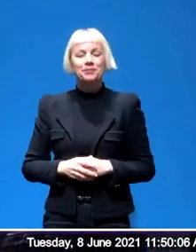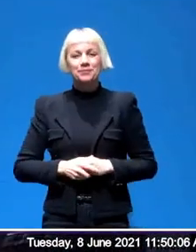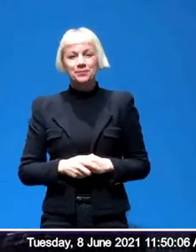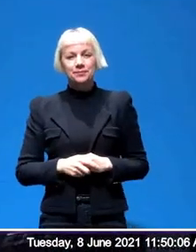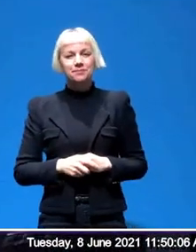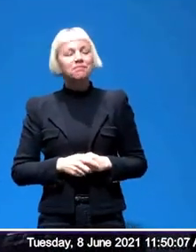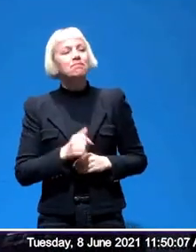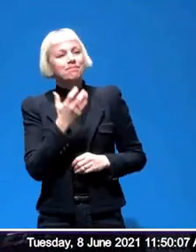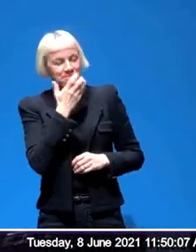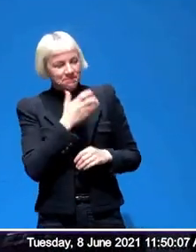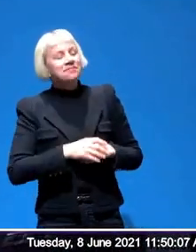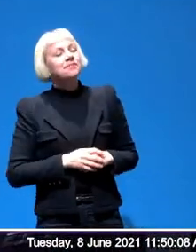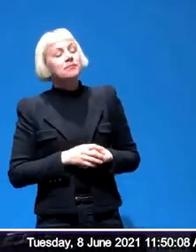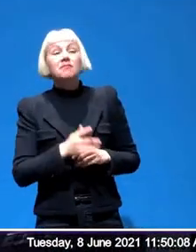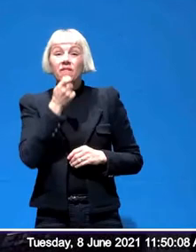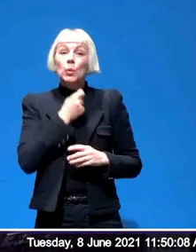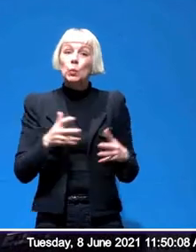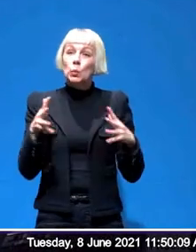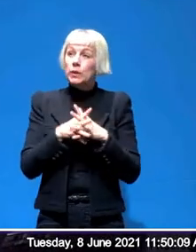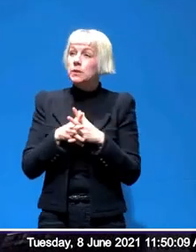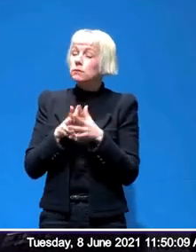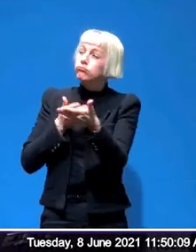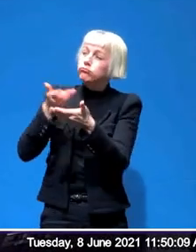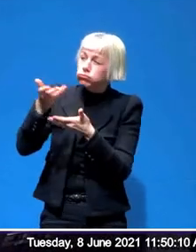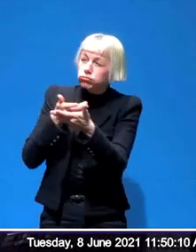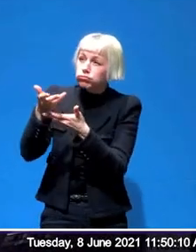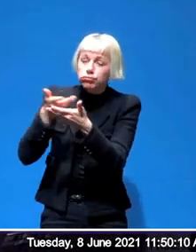It took several weeks to organise the planning meeting and in the